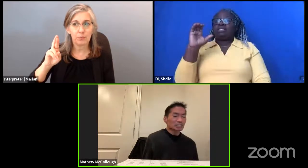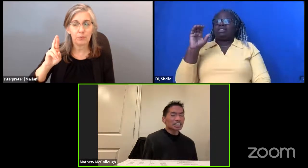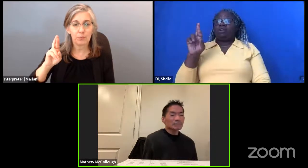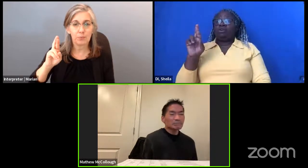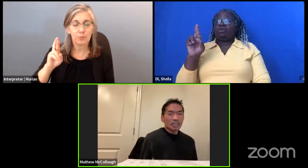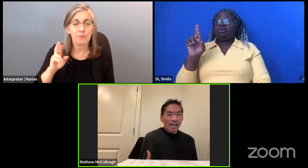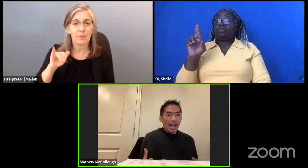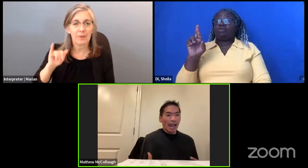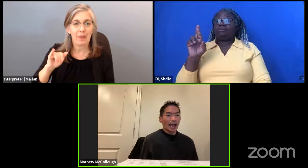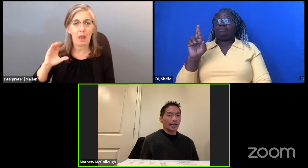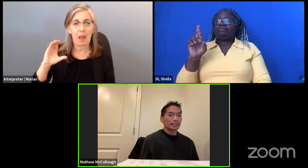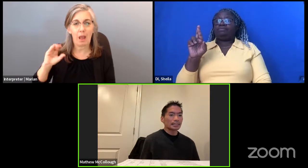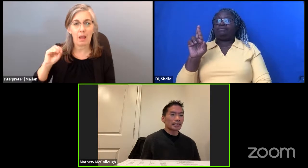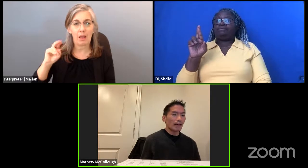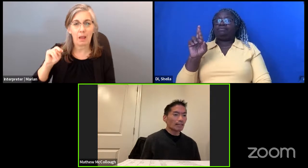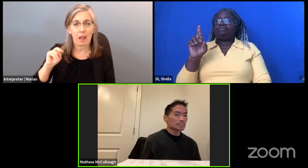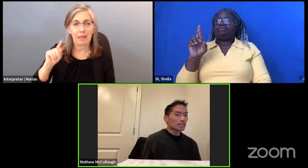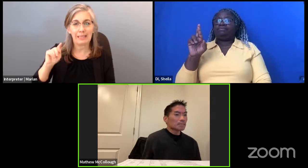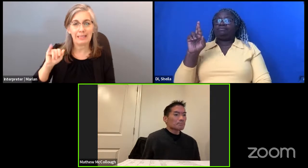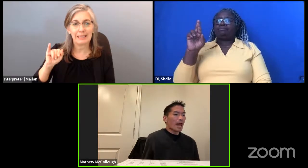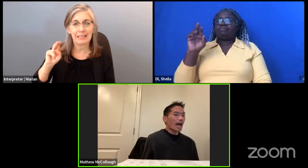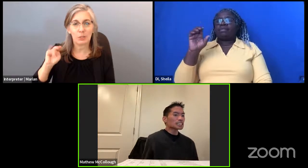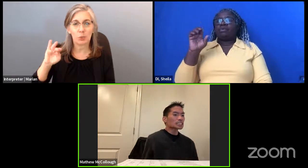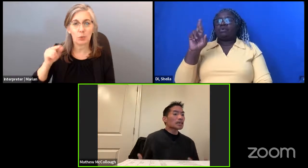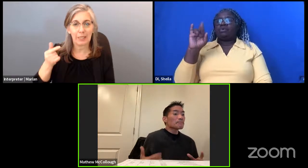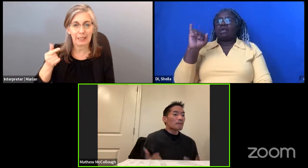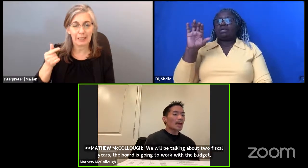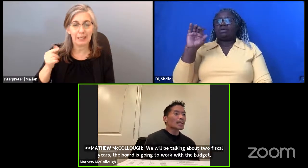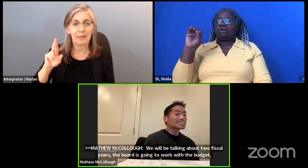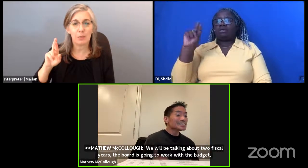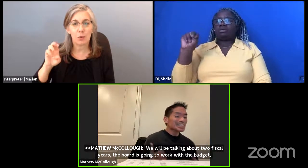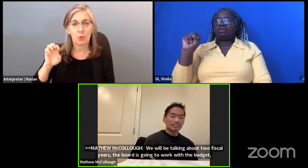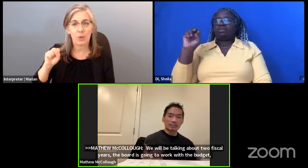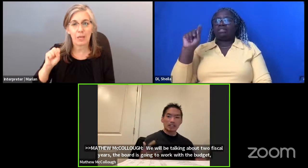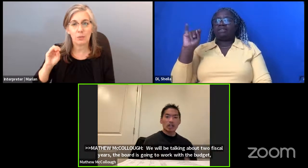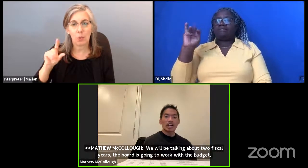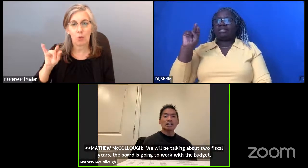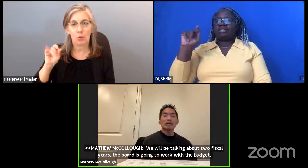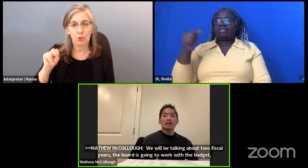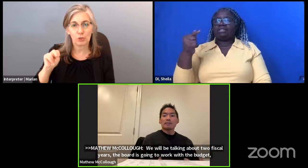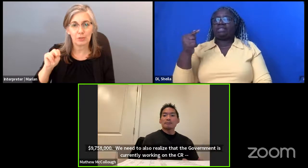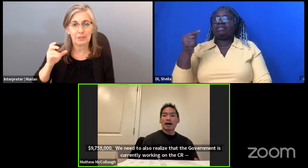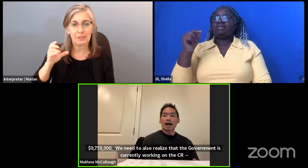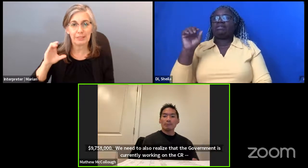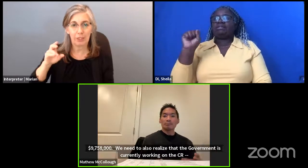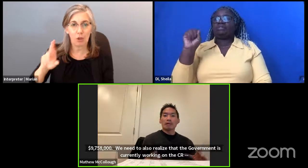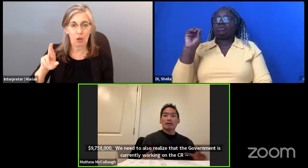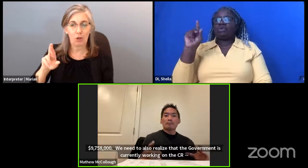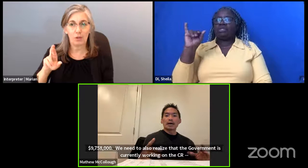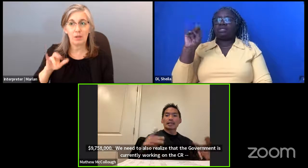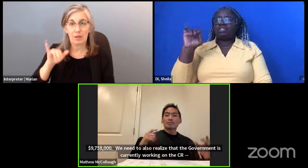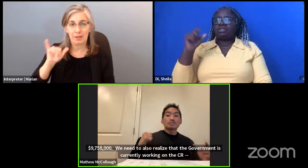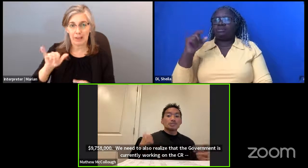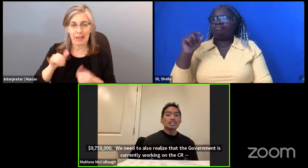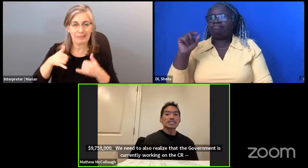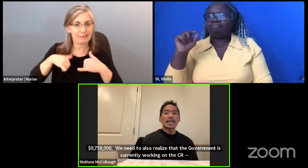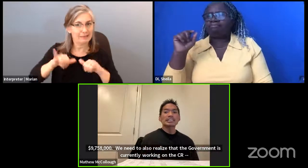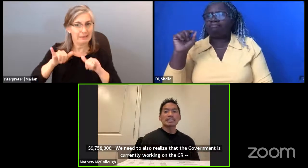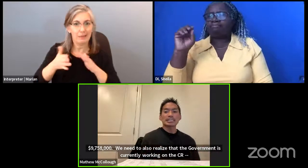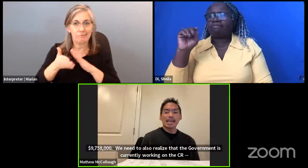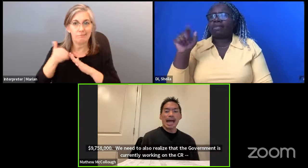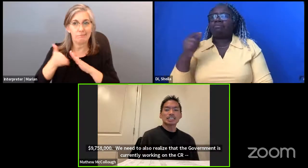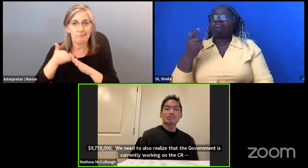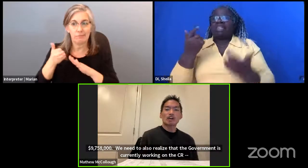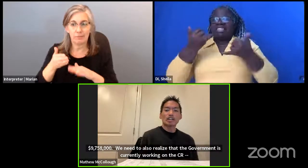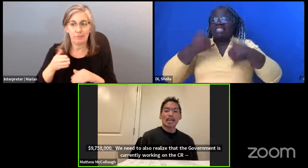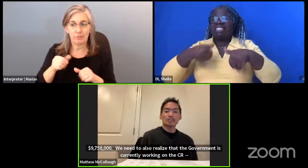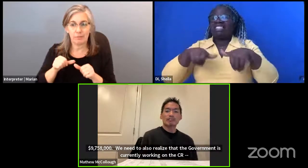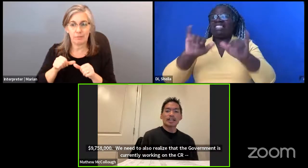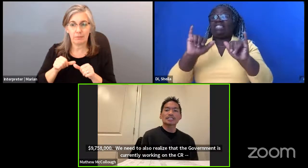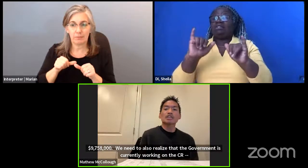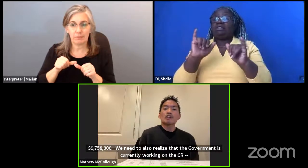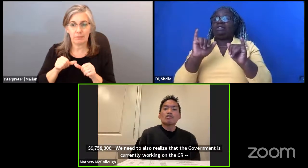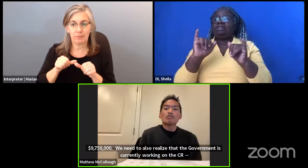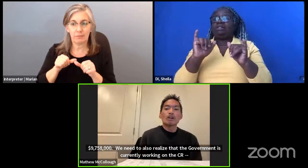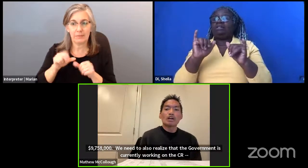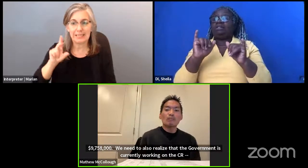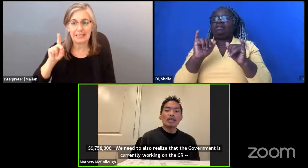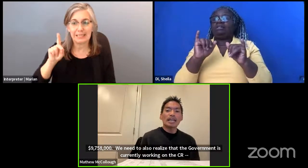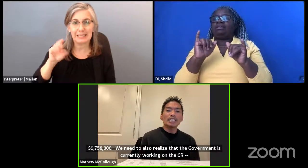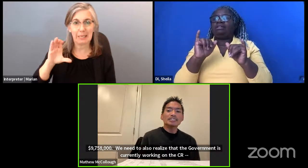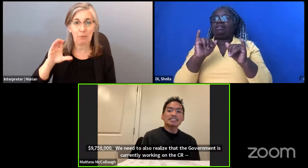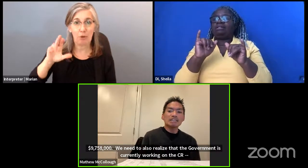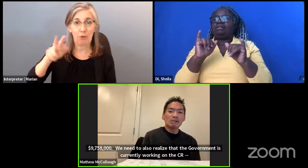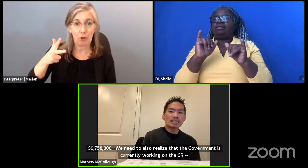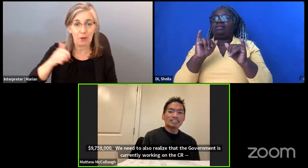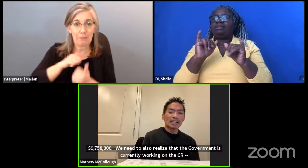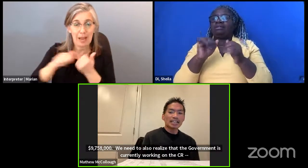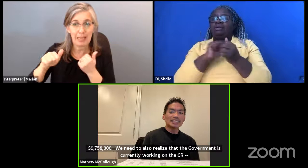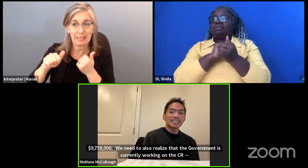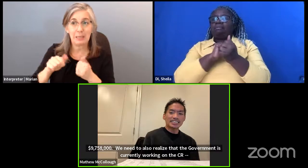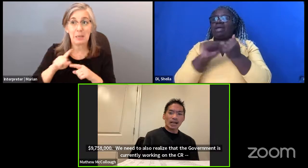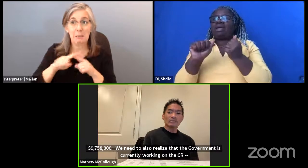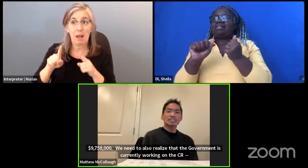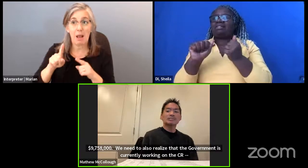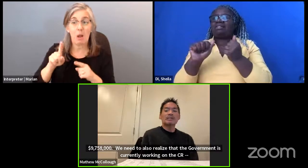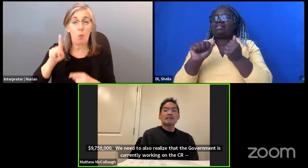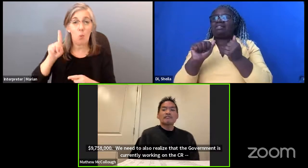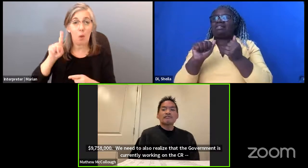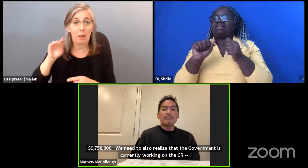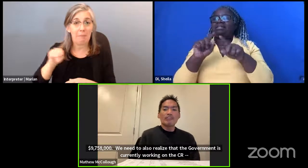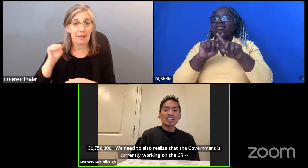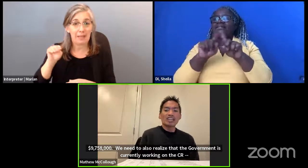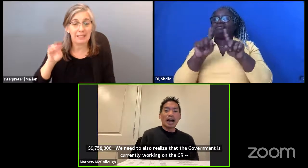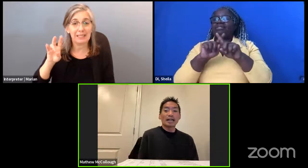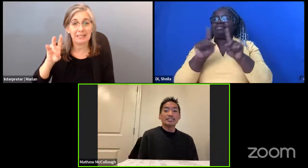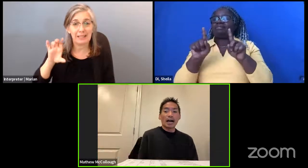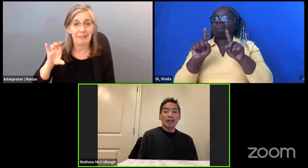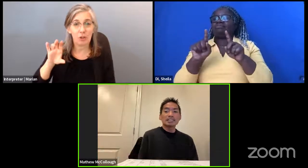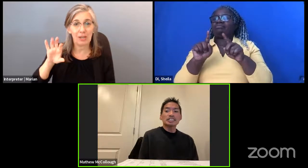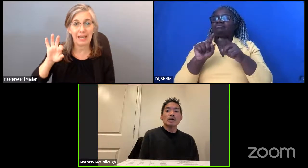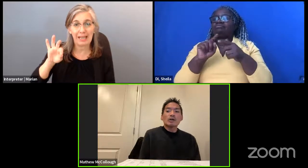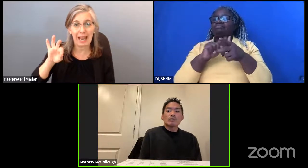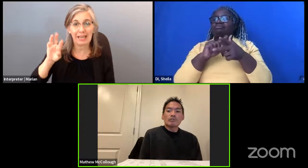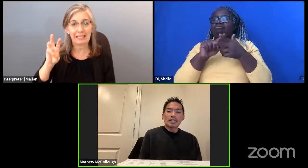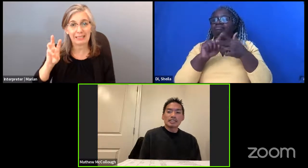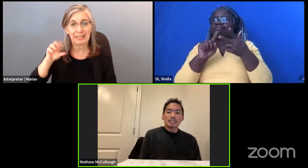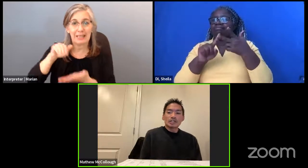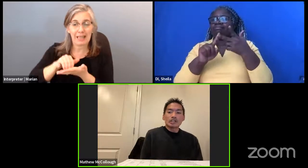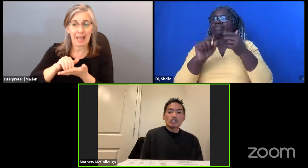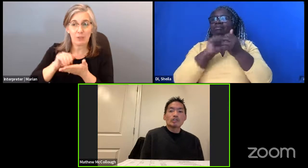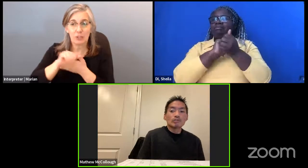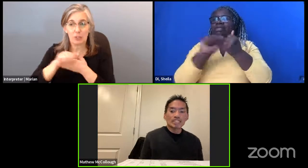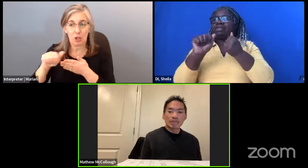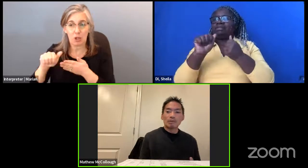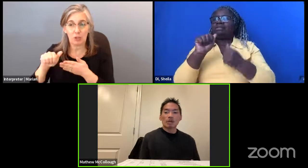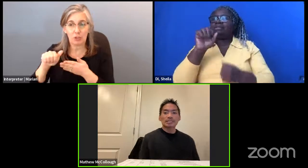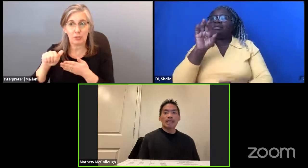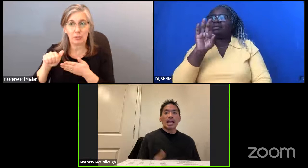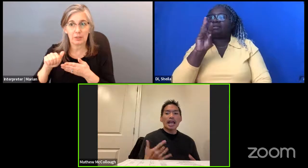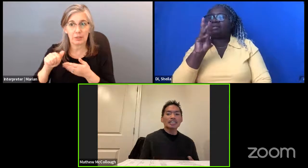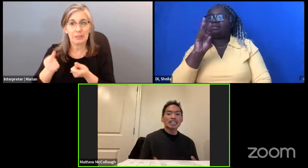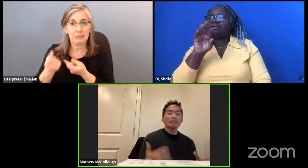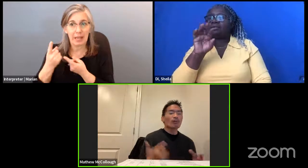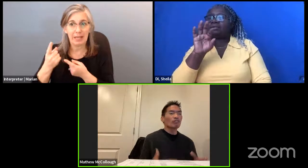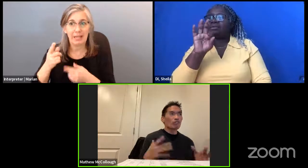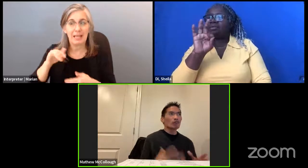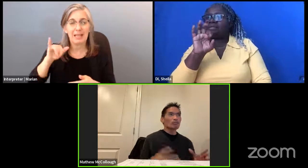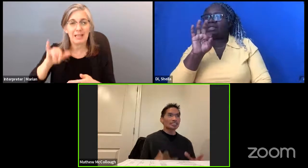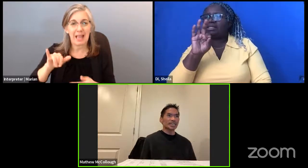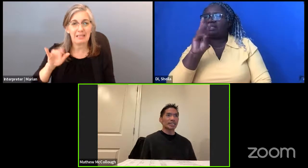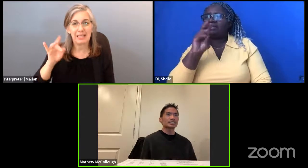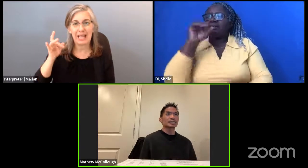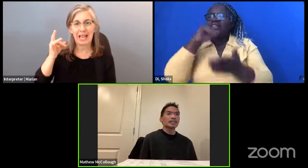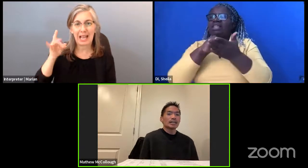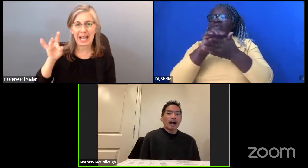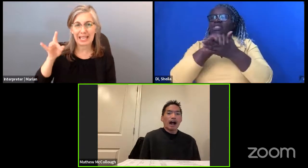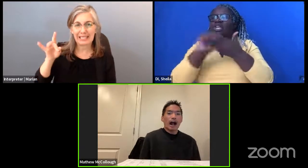resolution, and that was passed December 3rd, but to date, the Access Board has spent $1,796,509,